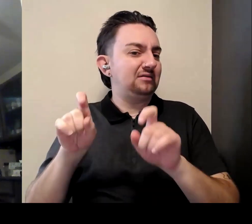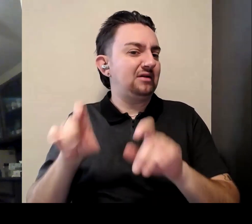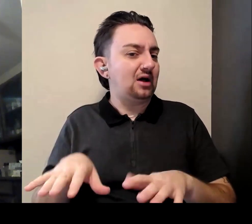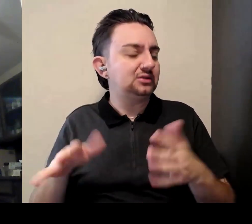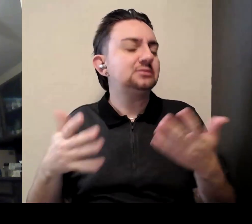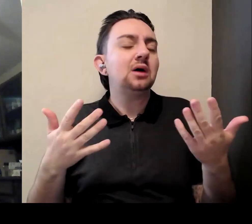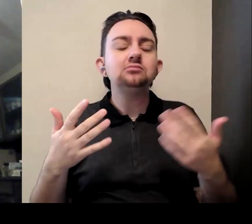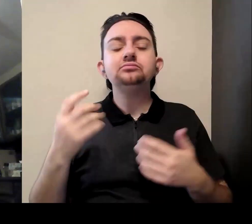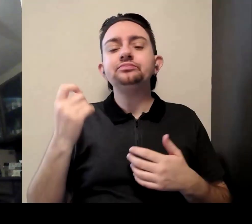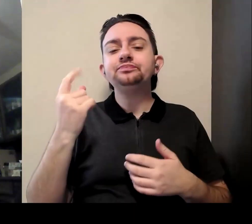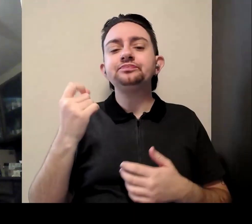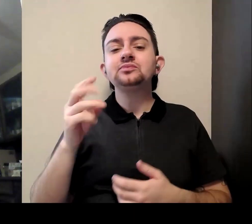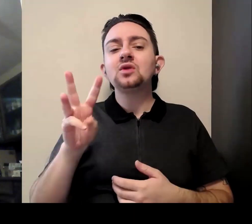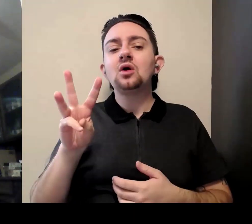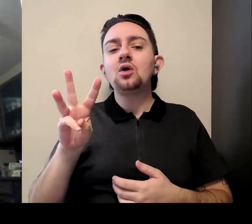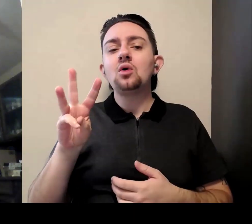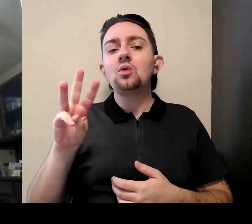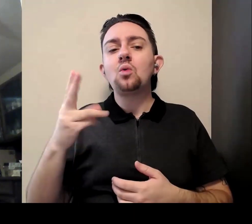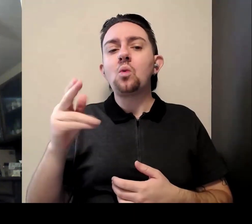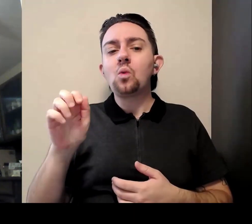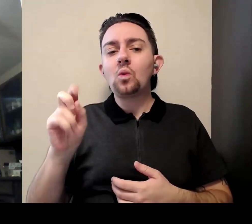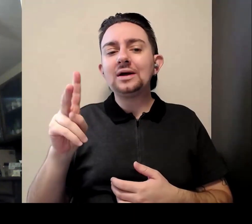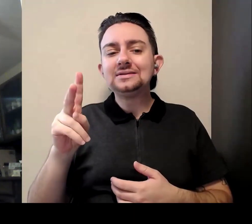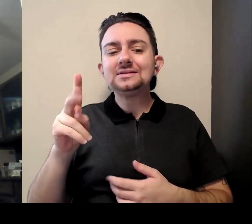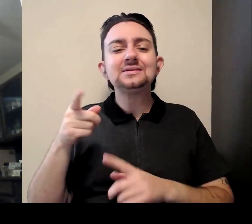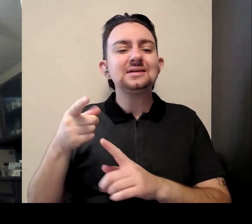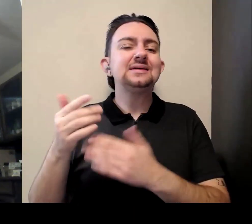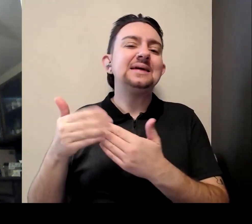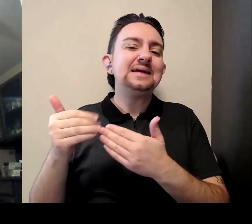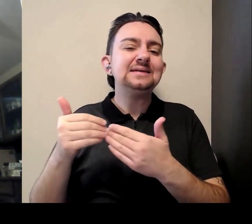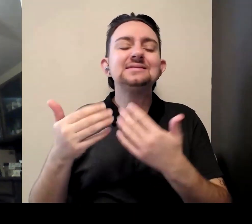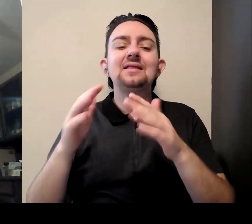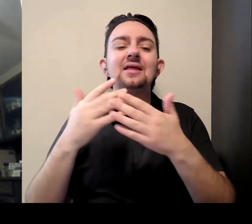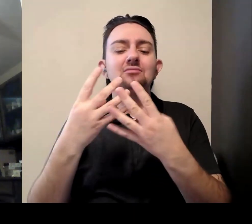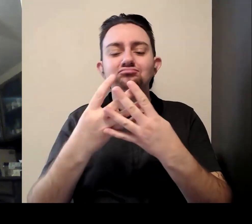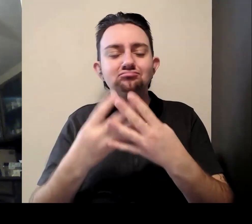And the WISC easily separates out verbal from visual.